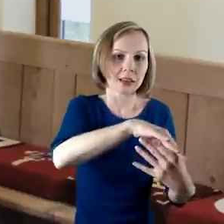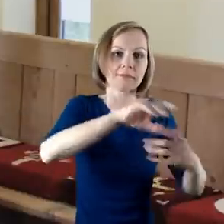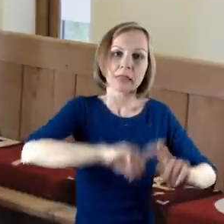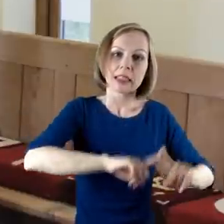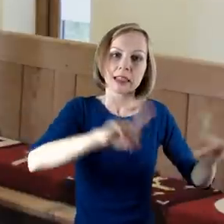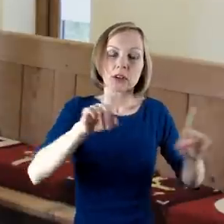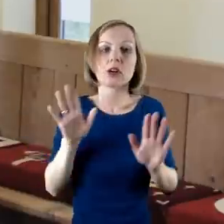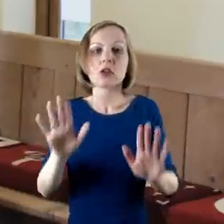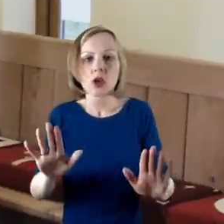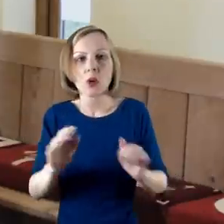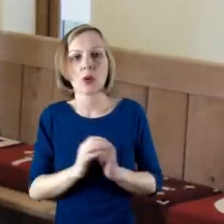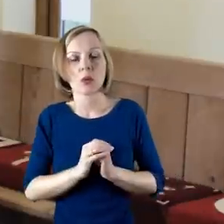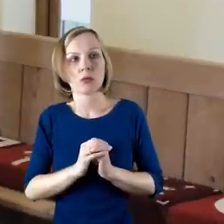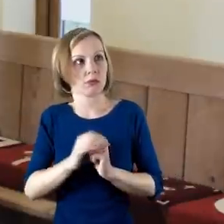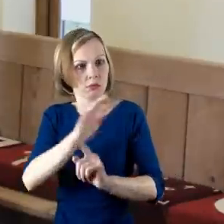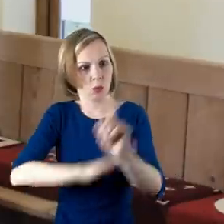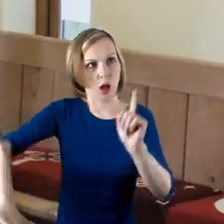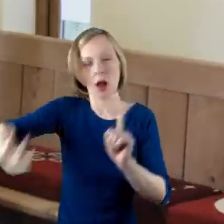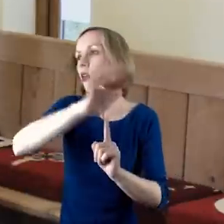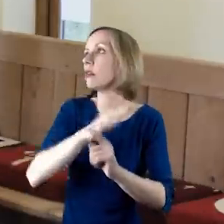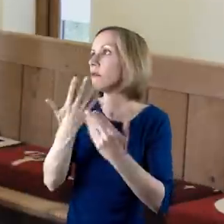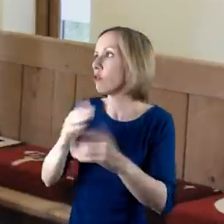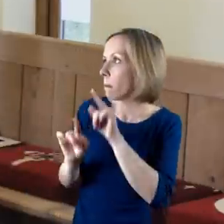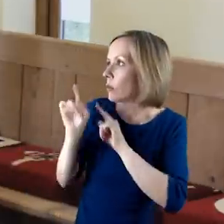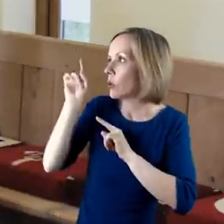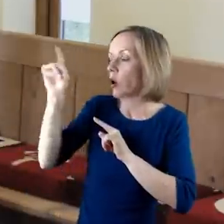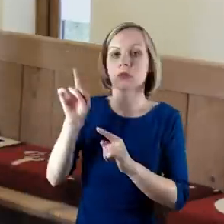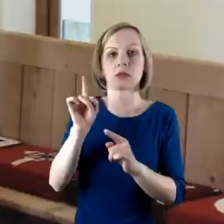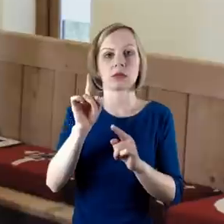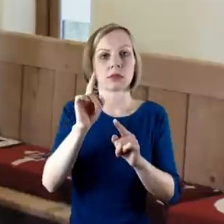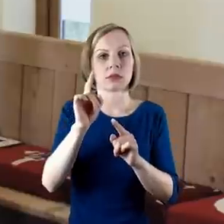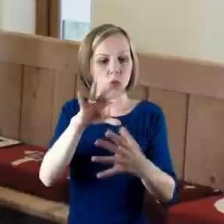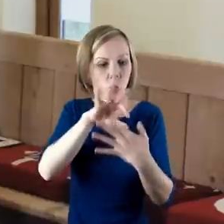to reconnect, to re-ligament, to do religion,